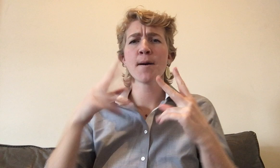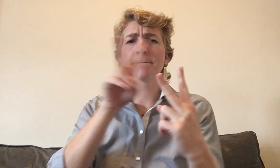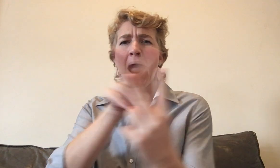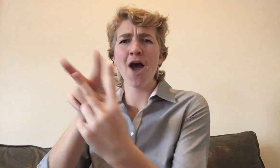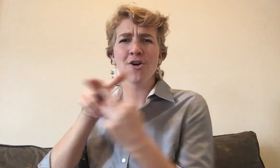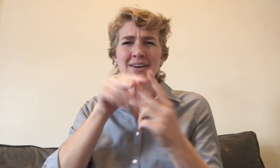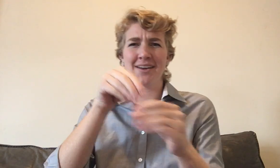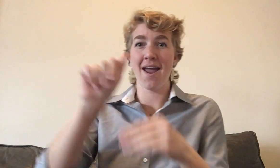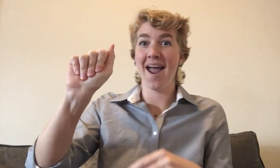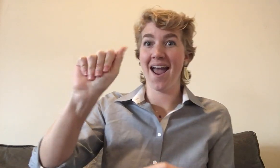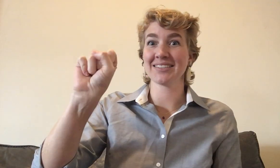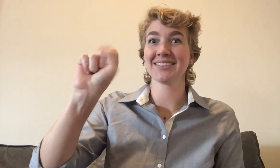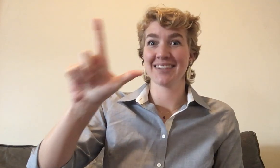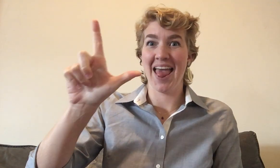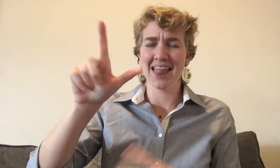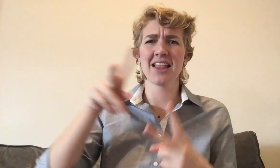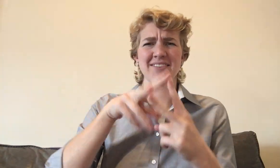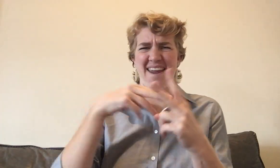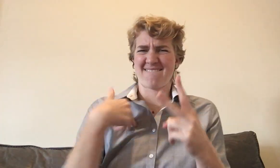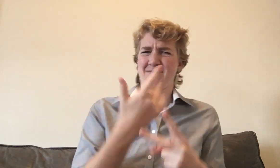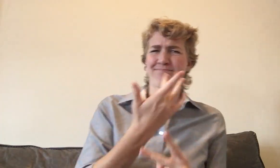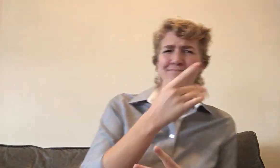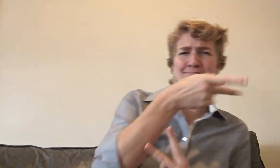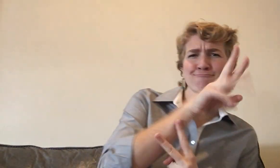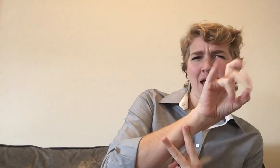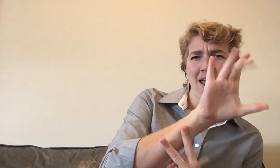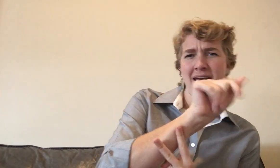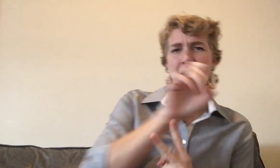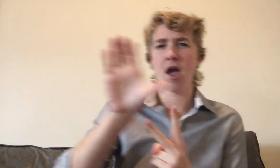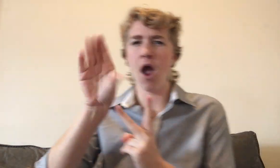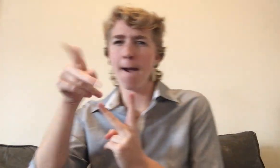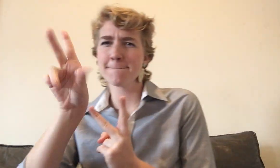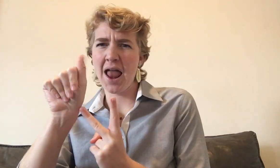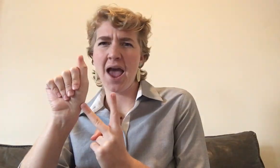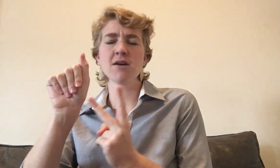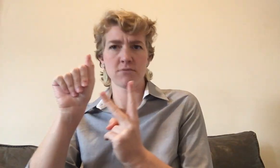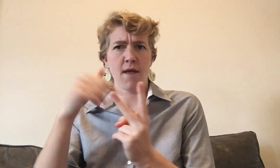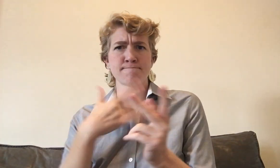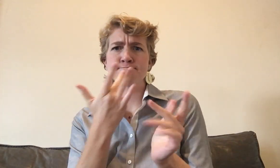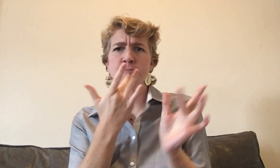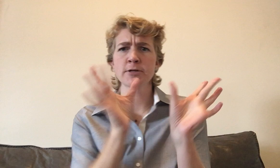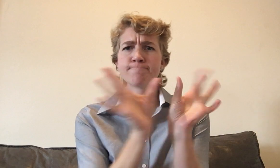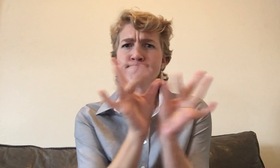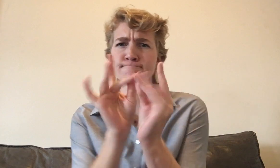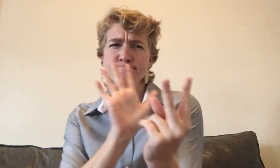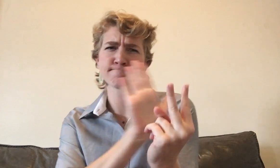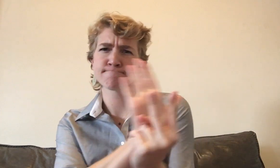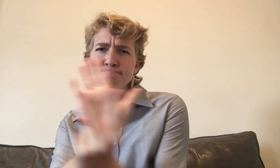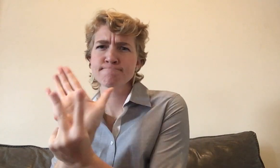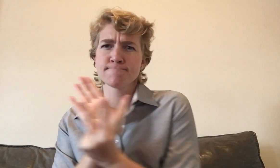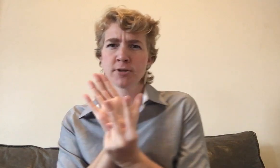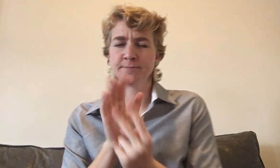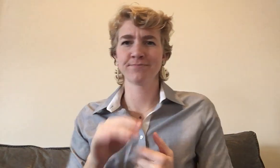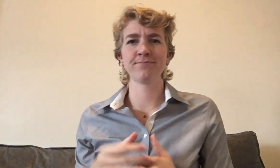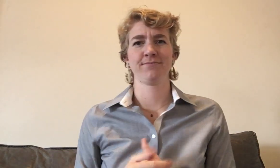Preferred Pairings between Copulas and Predicates in American Sign Language."